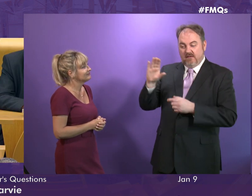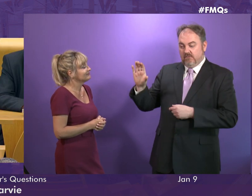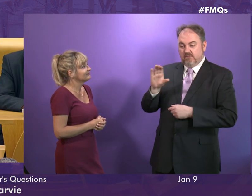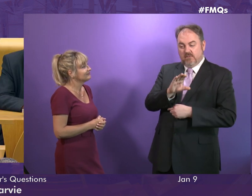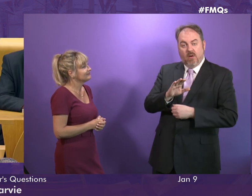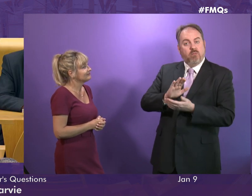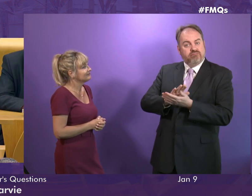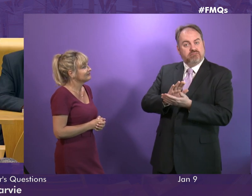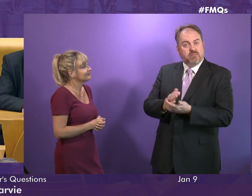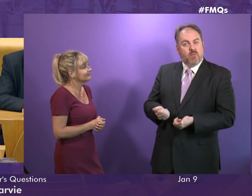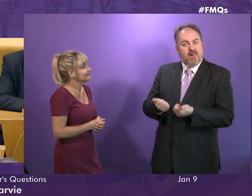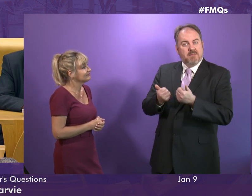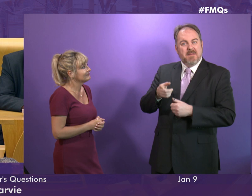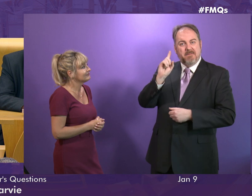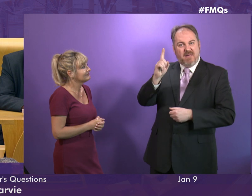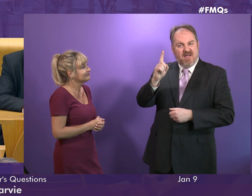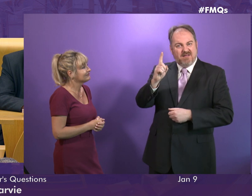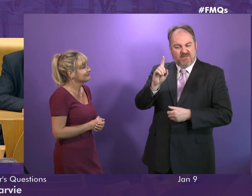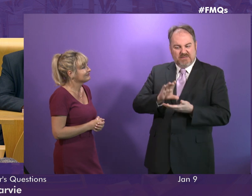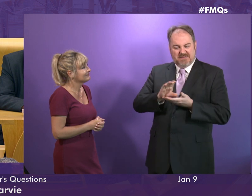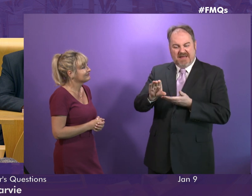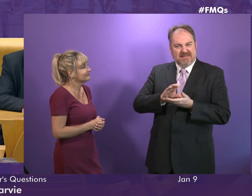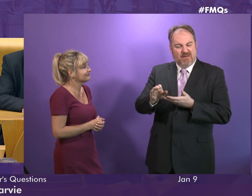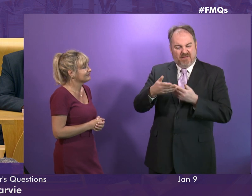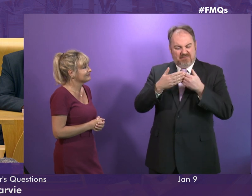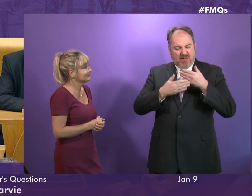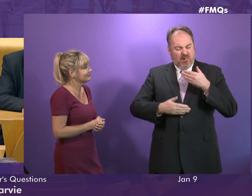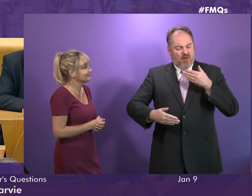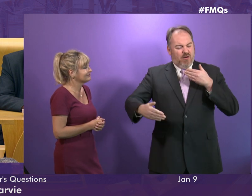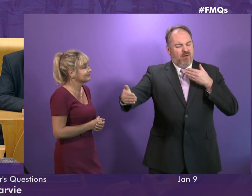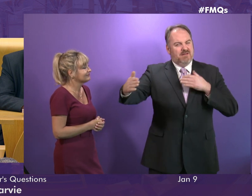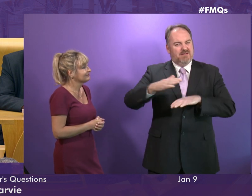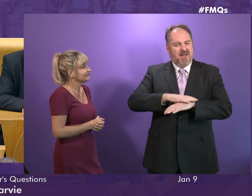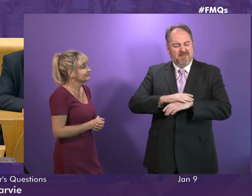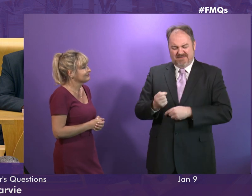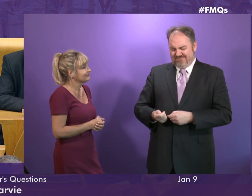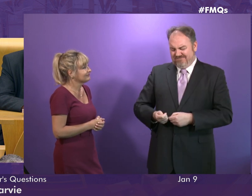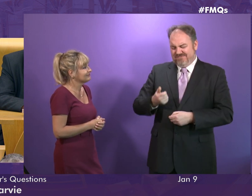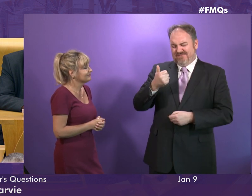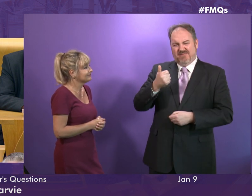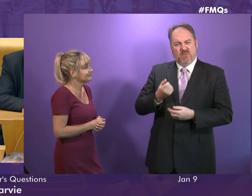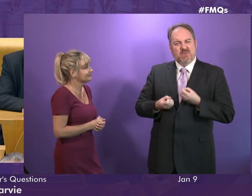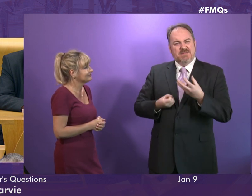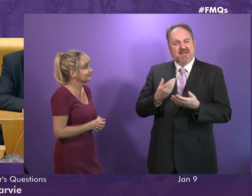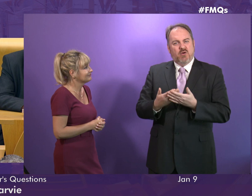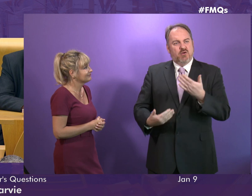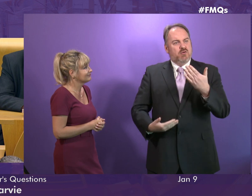but it is spread over a very long period and it is a fraction of what the Government is spending on new road capacity.